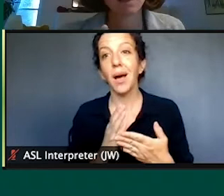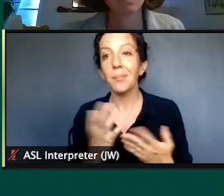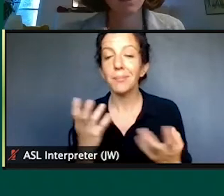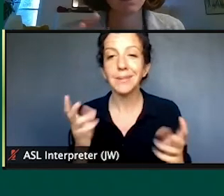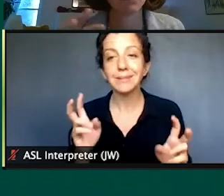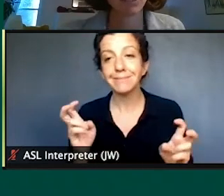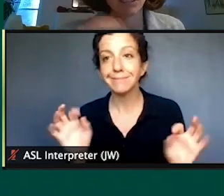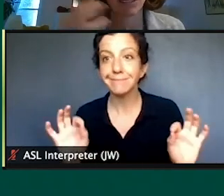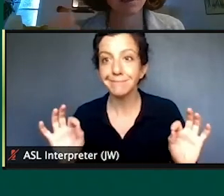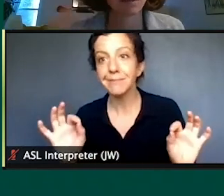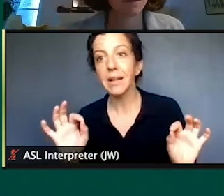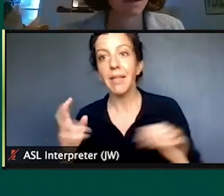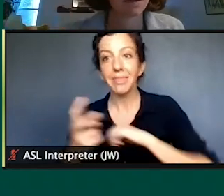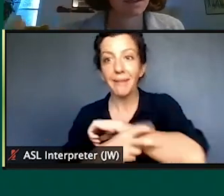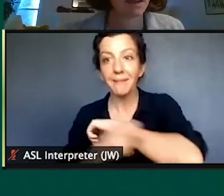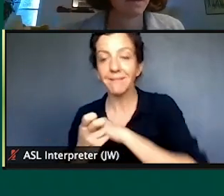as well as change aspects of the process itself